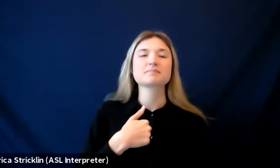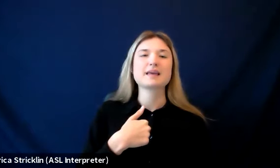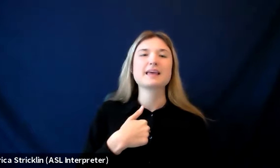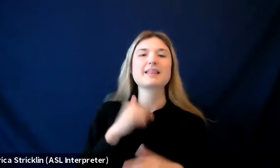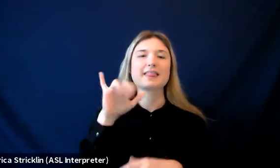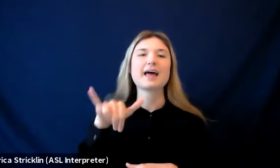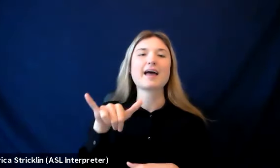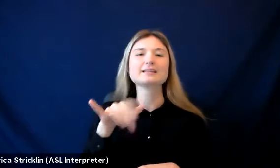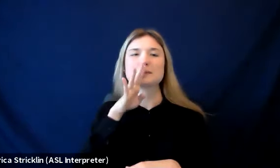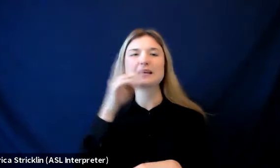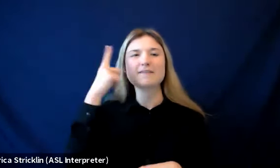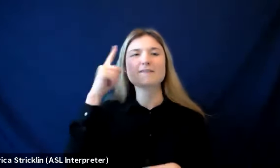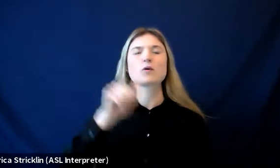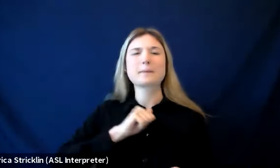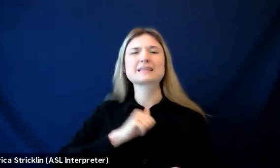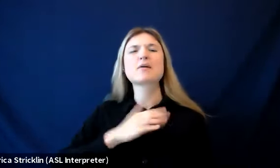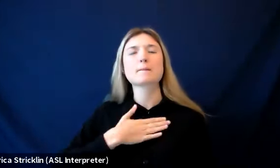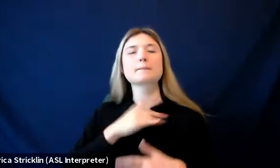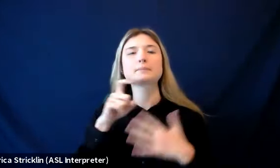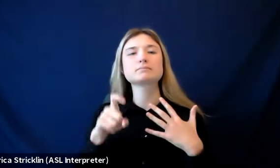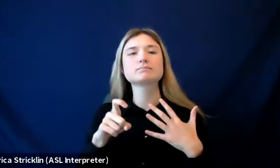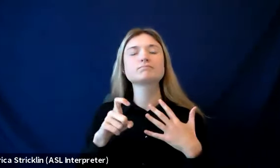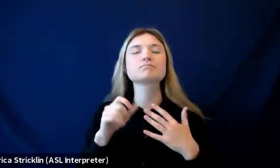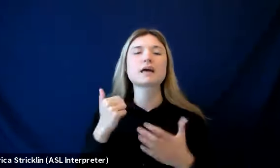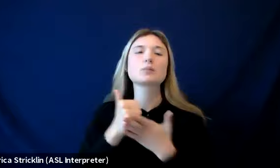our.